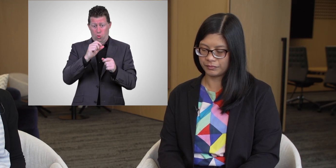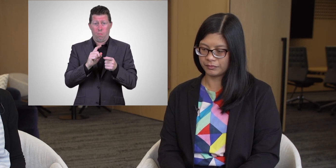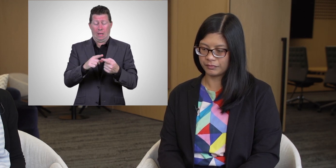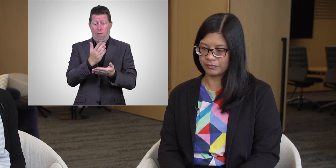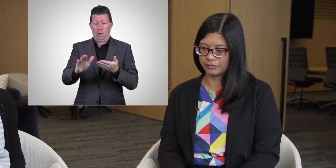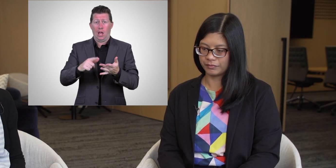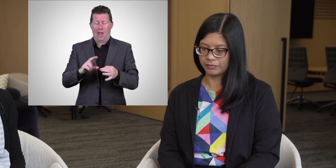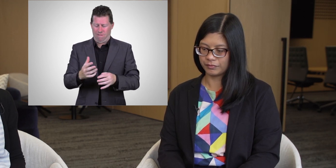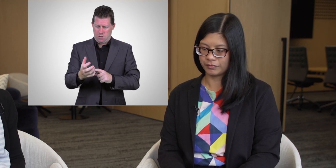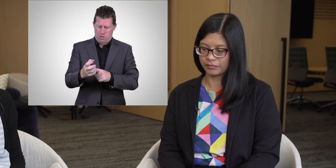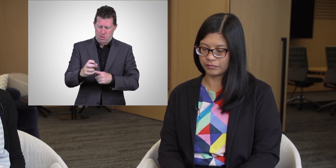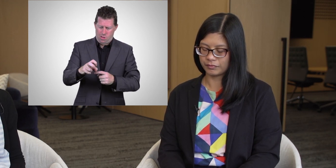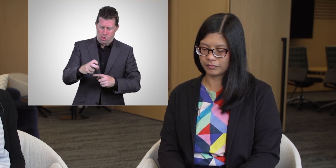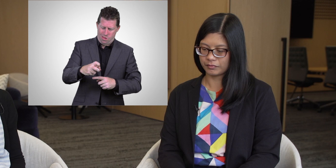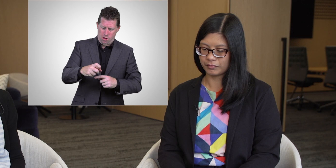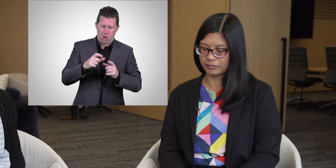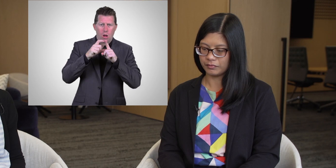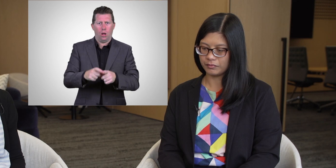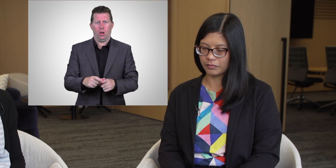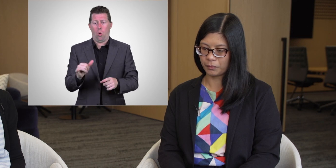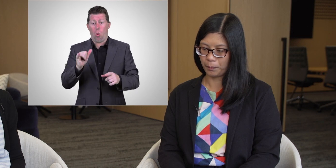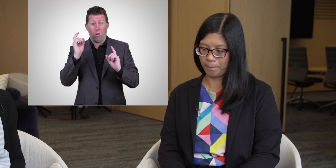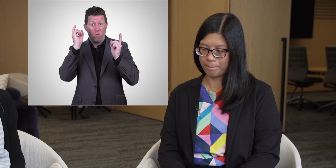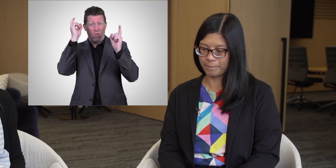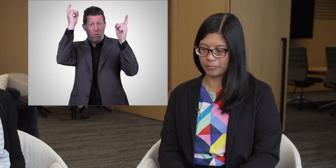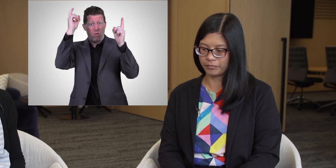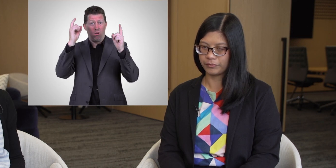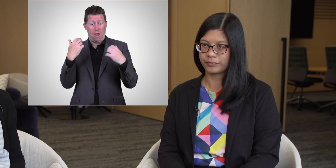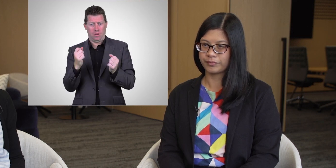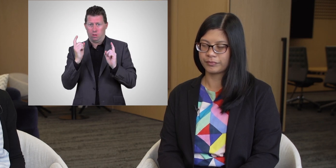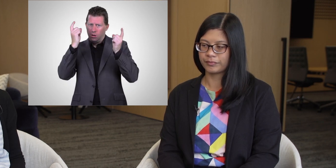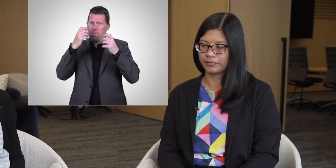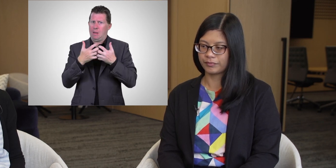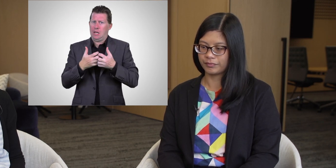got... if they find handwriting difficult or if they get anxiety, a lot of people do get anxiety,